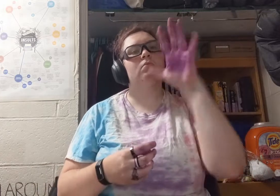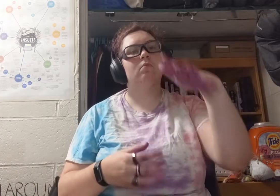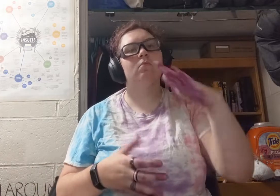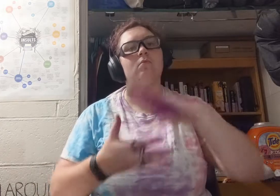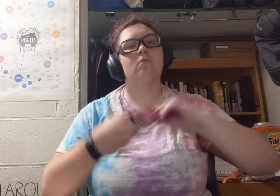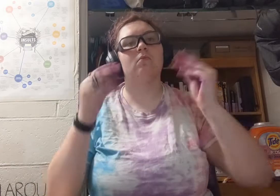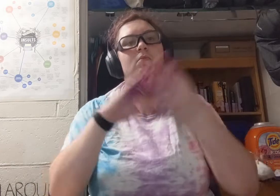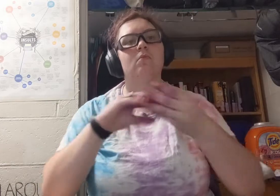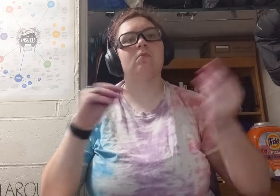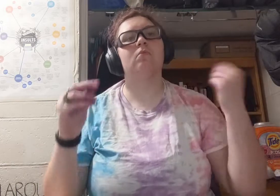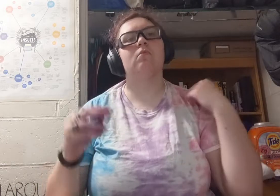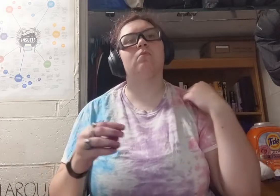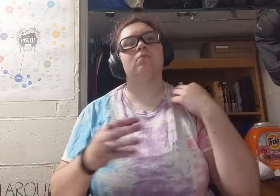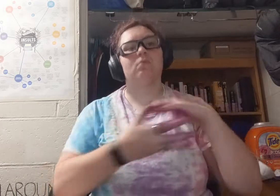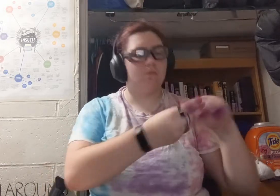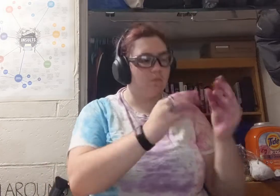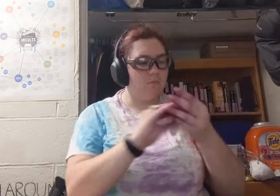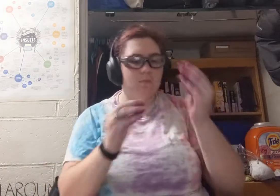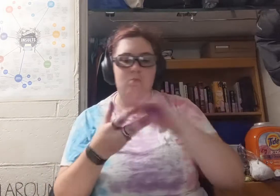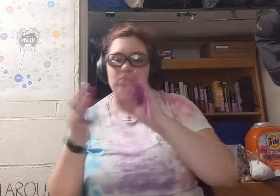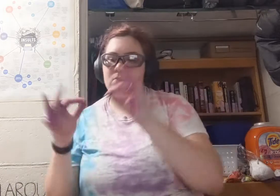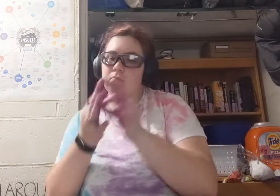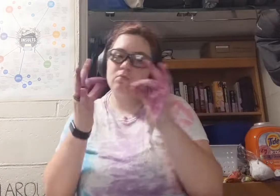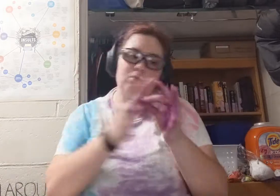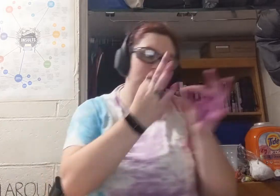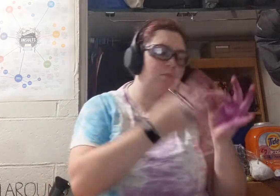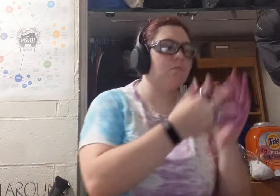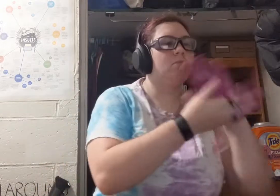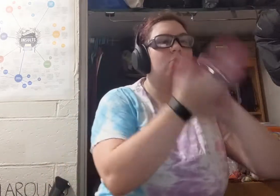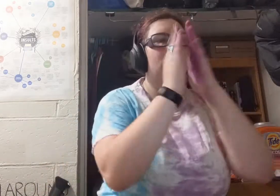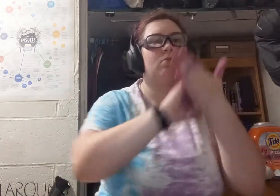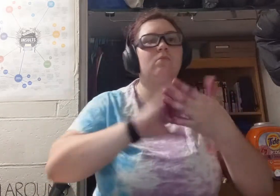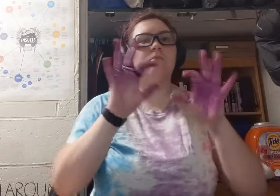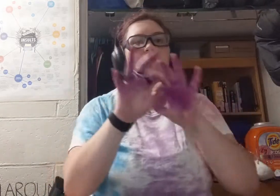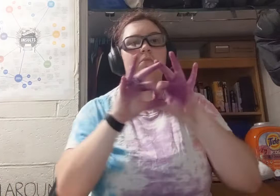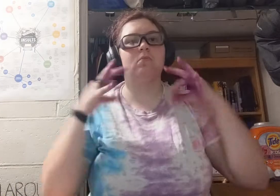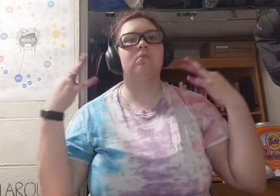and stories stitched together are how families are born